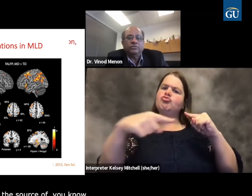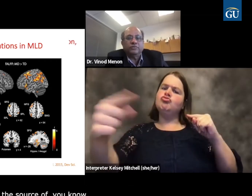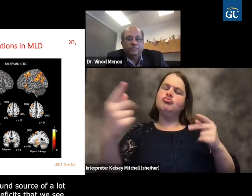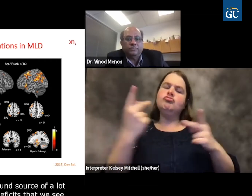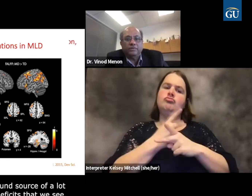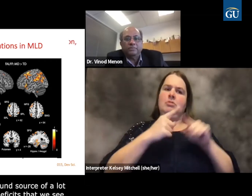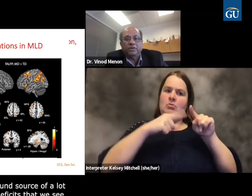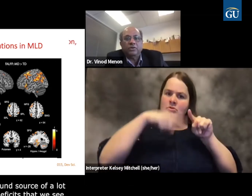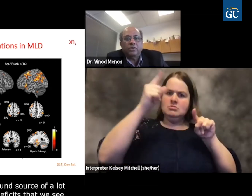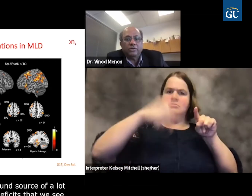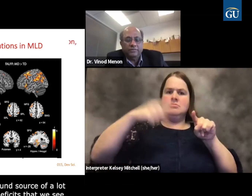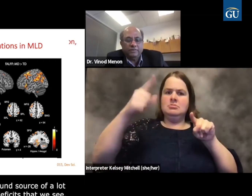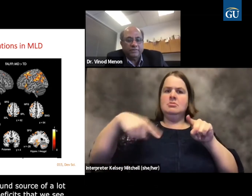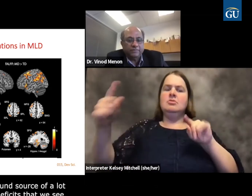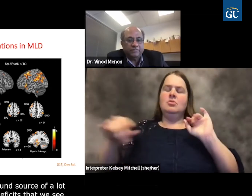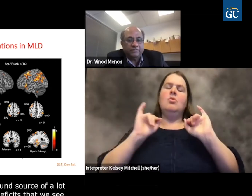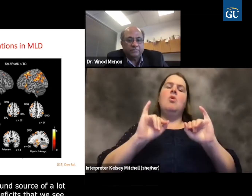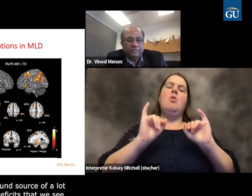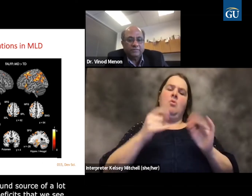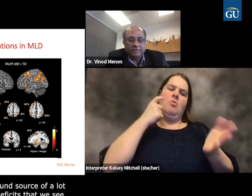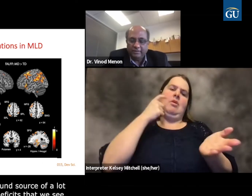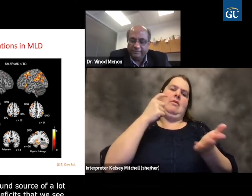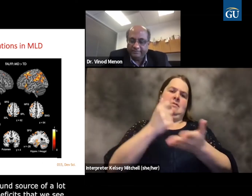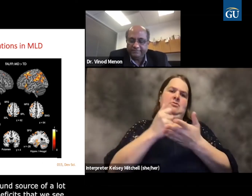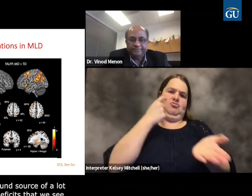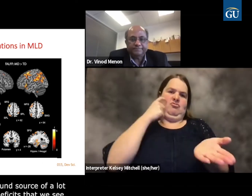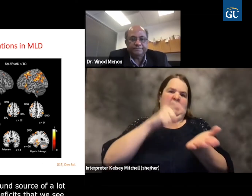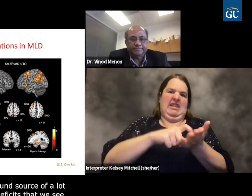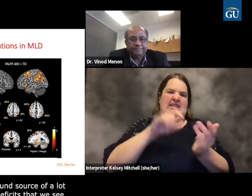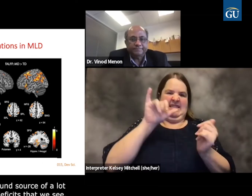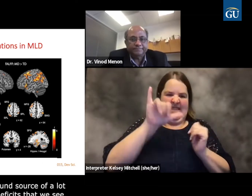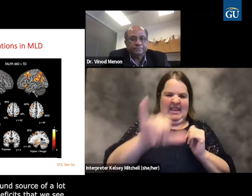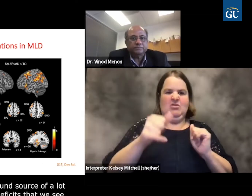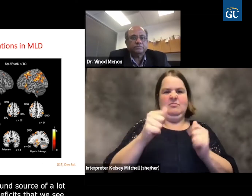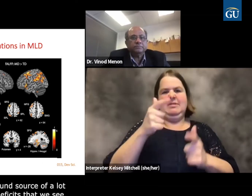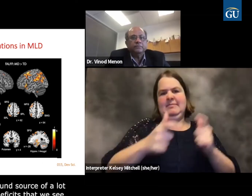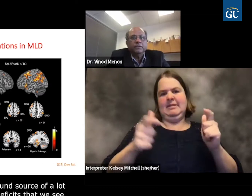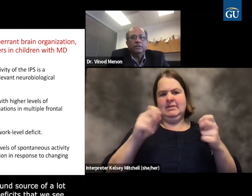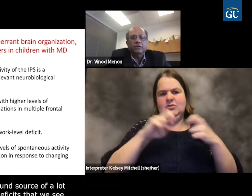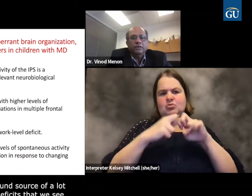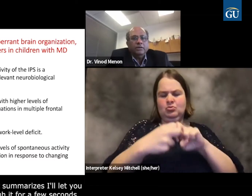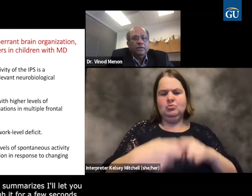you know the grand source of a lot of the deficits that we see